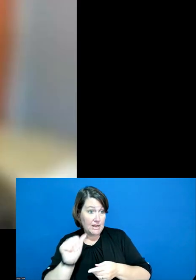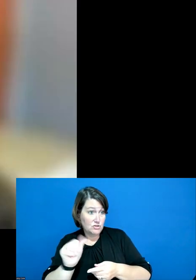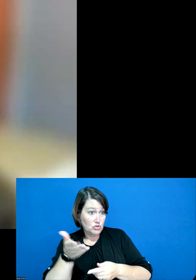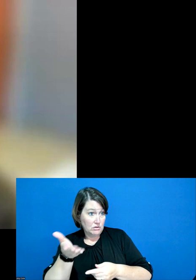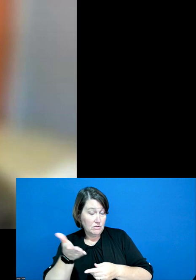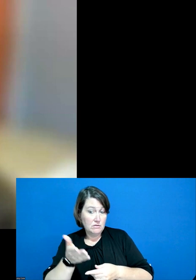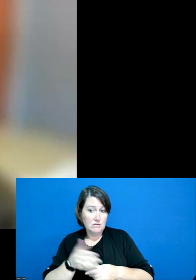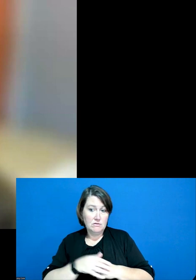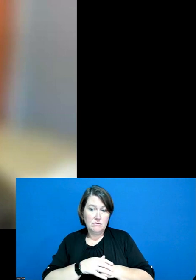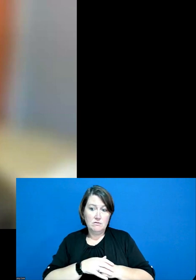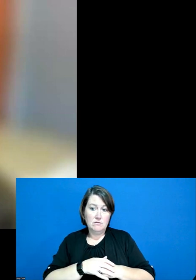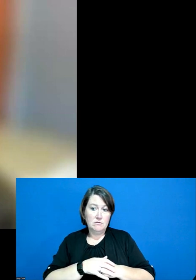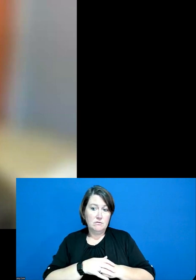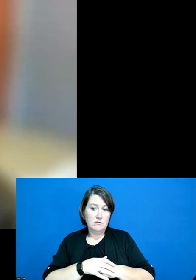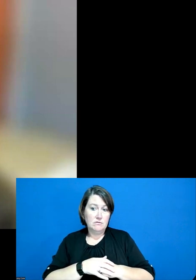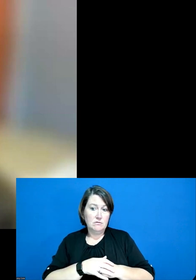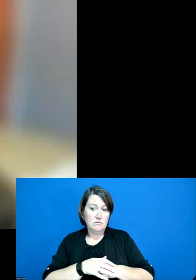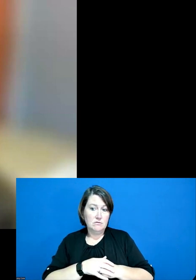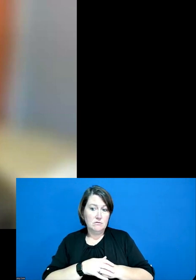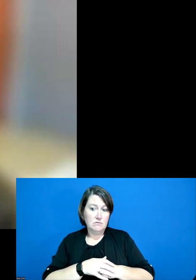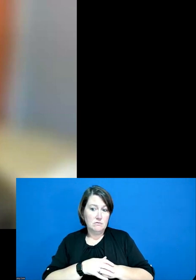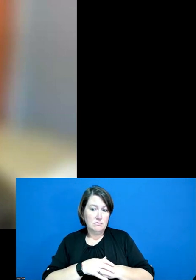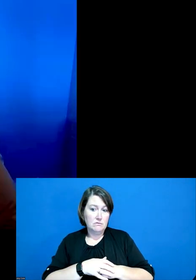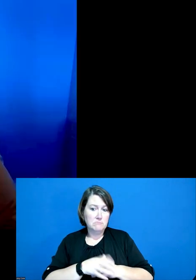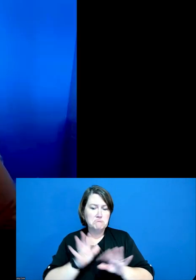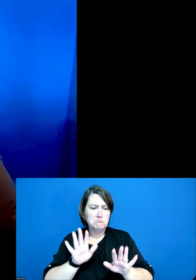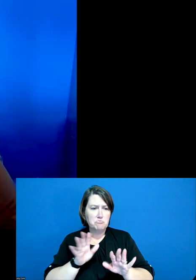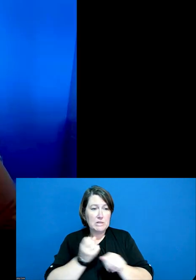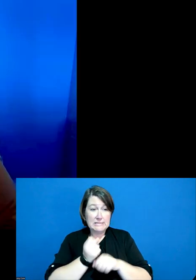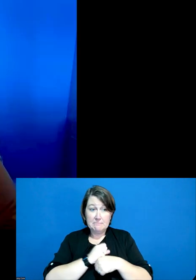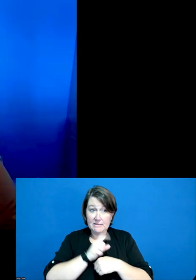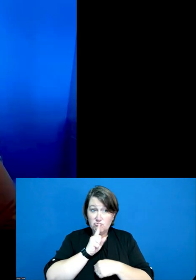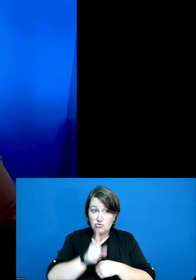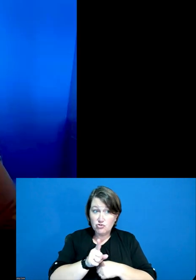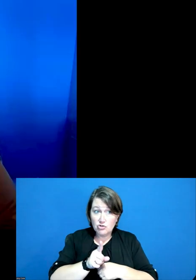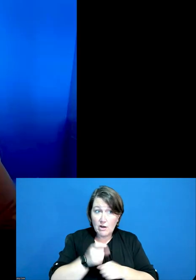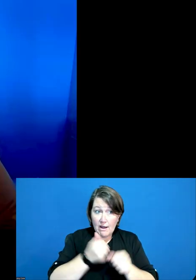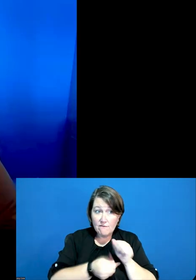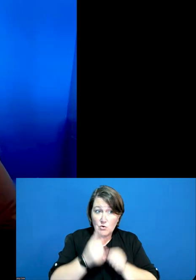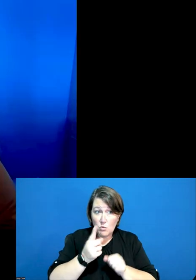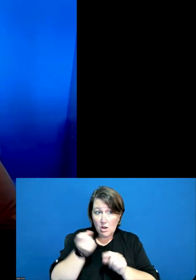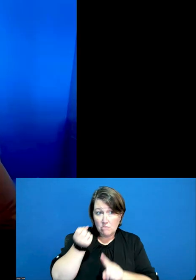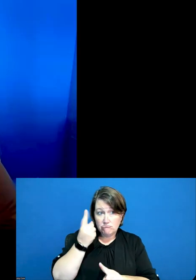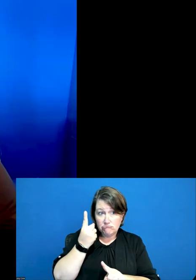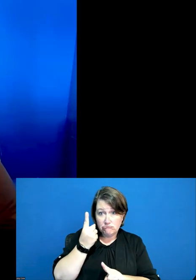Well, Let's make sure that everyone understands the explanation